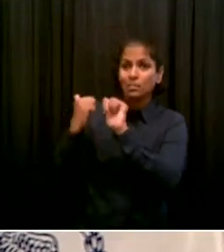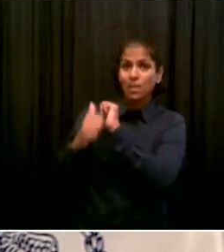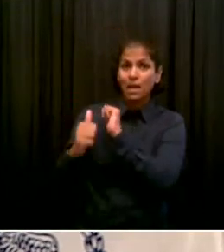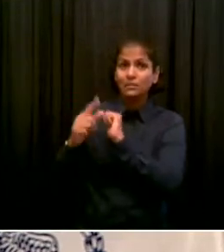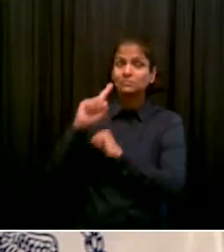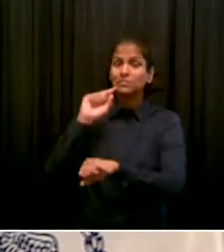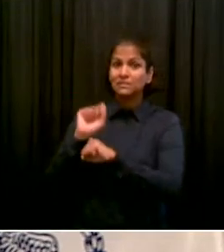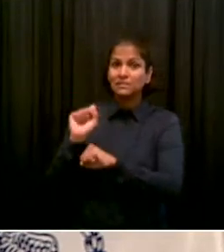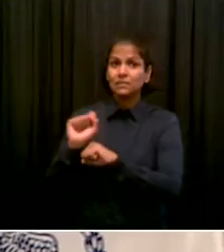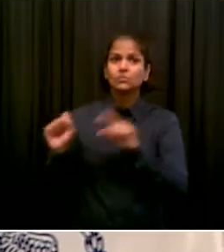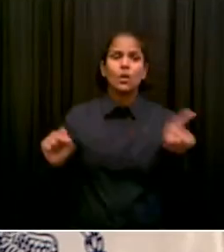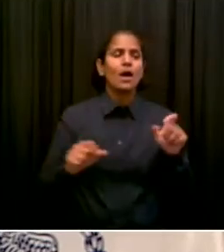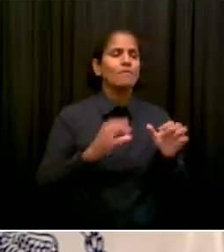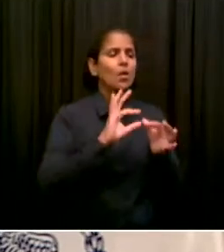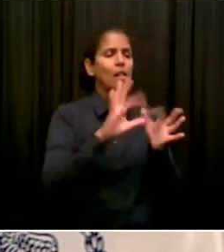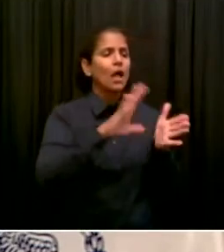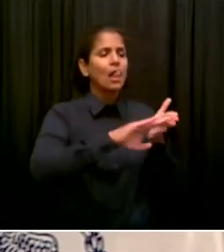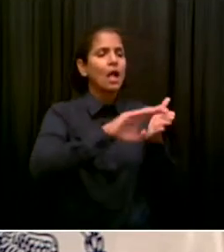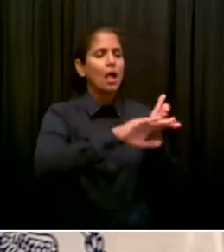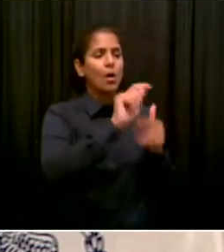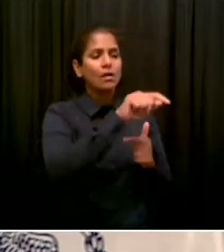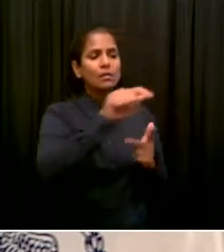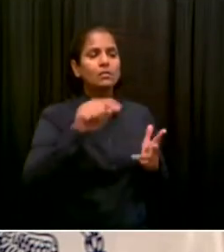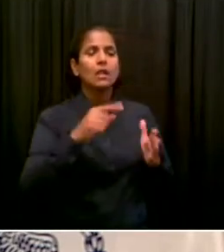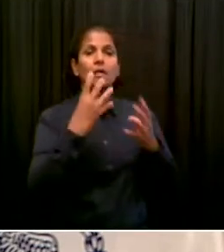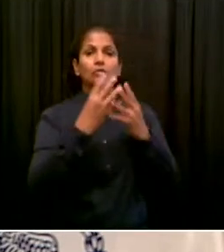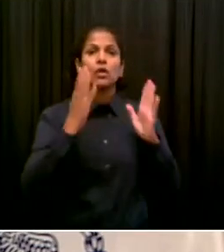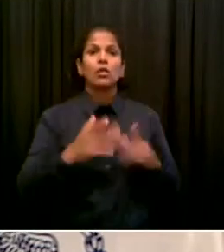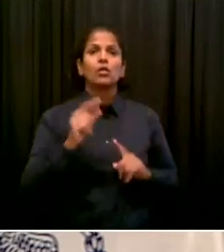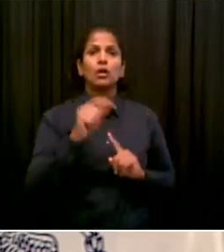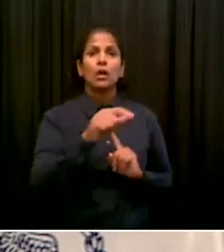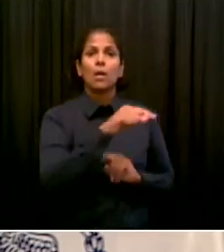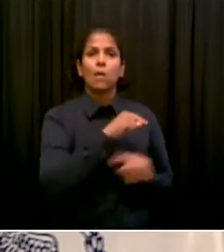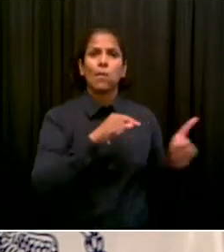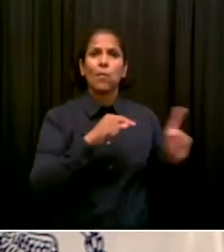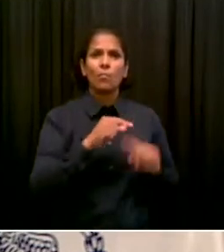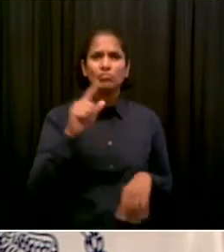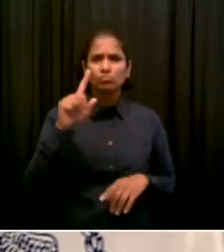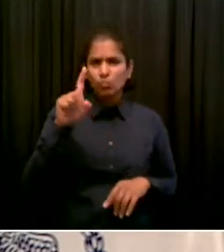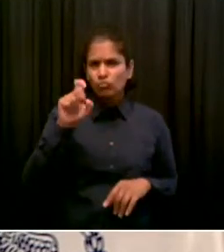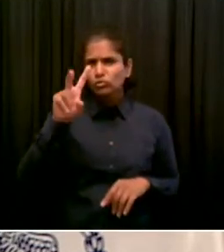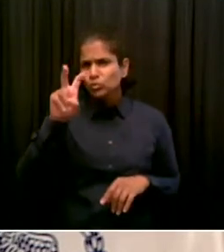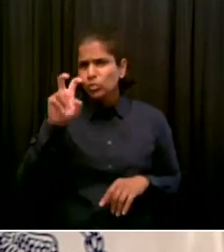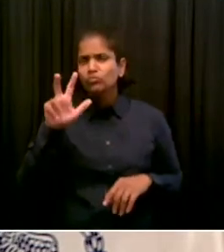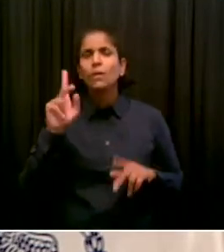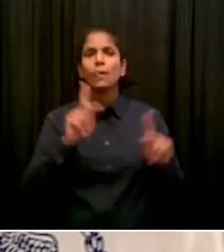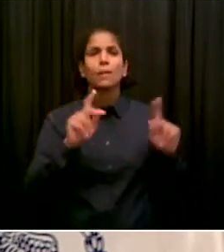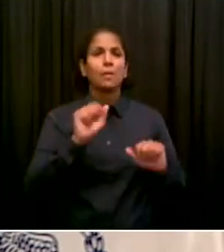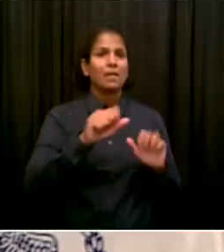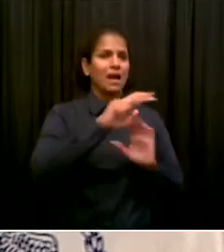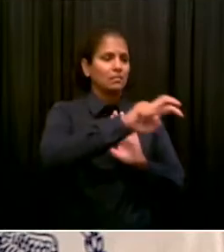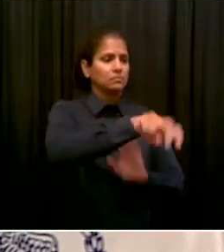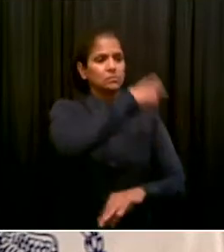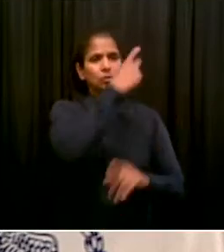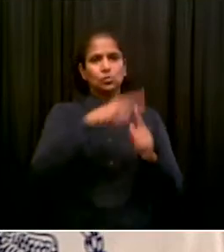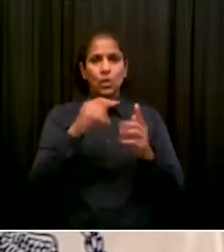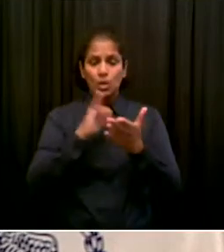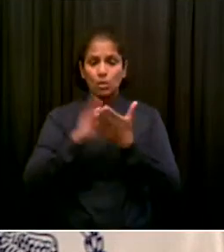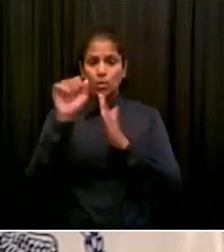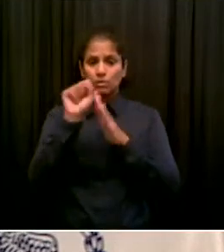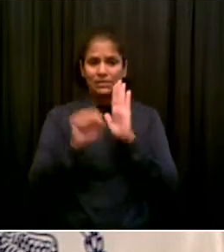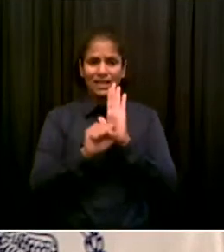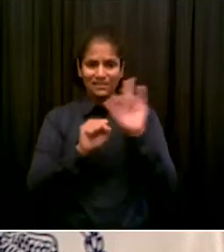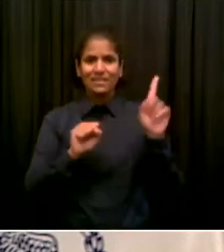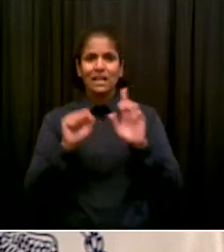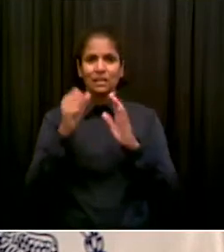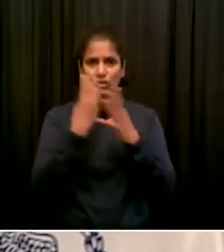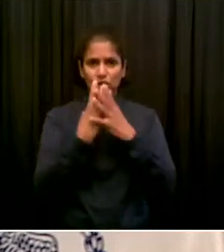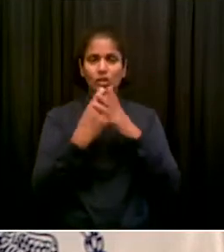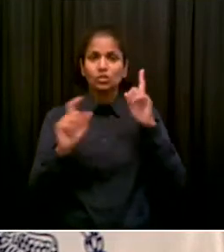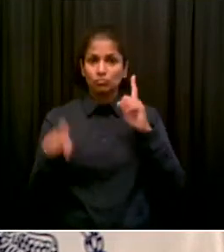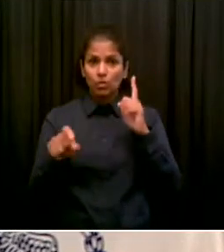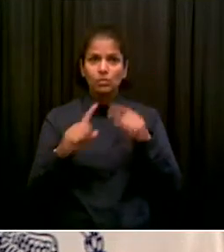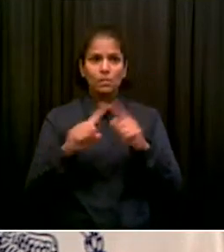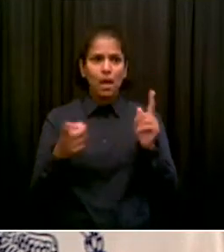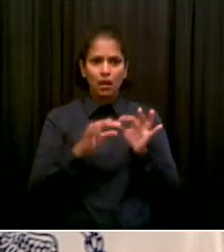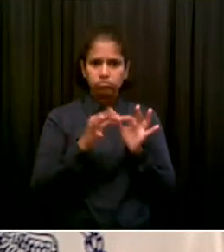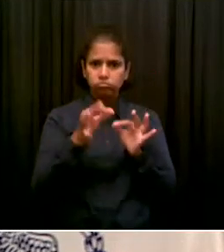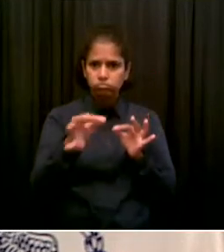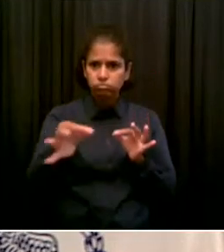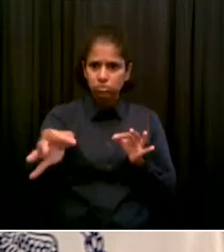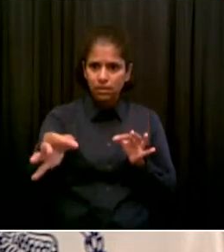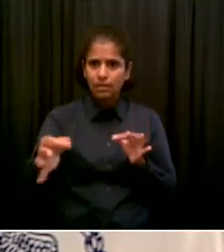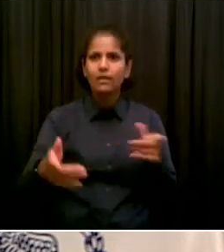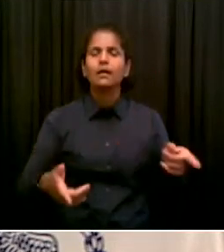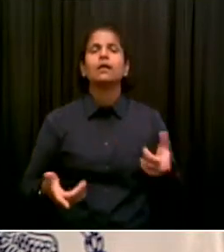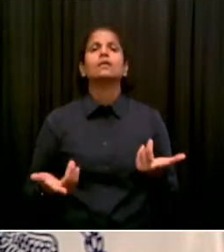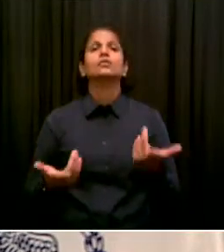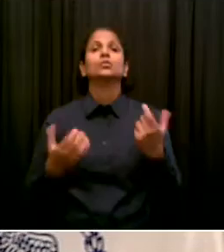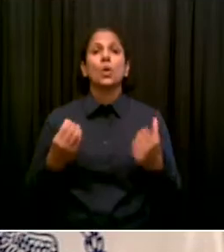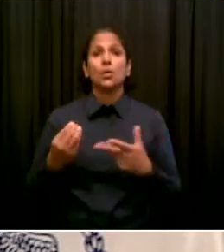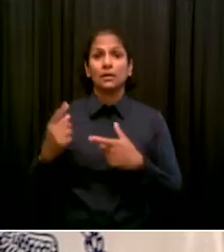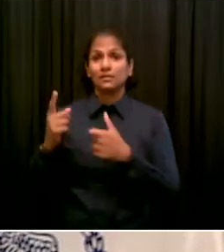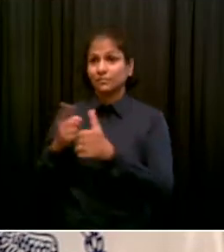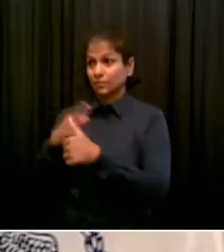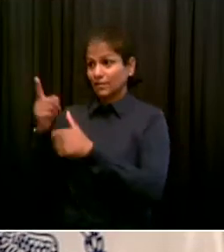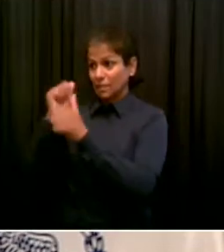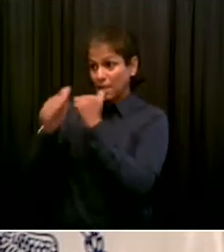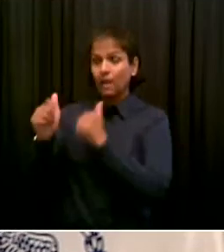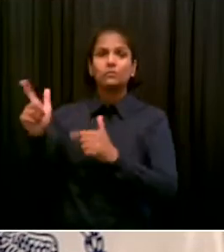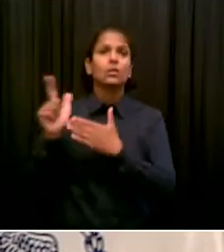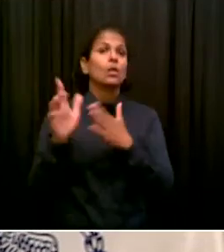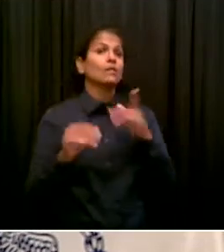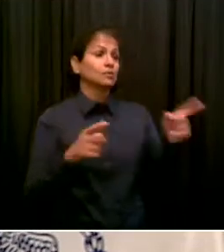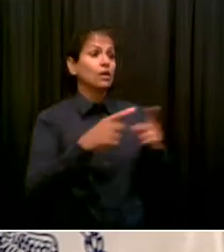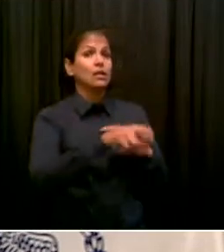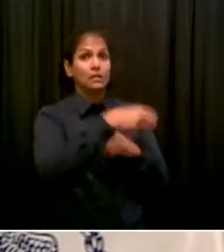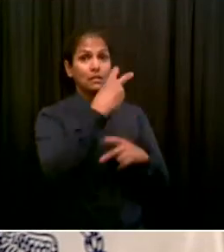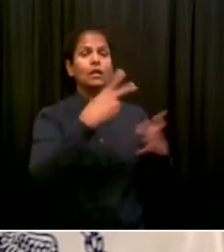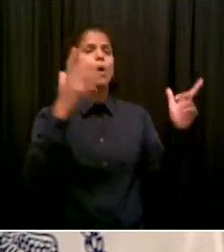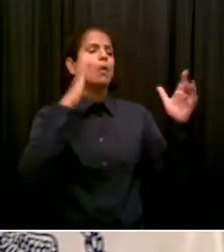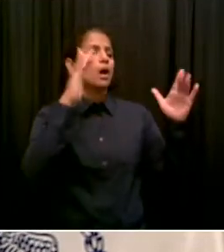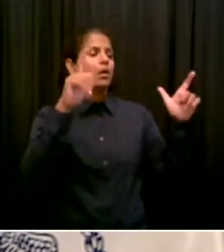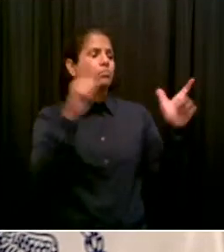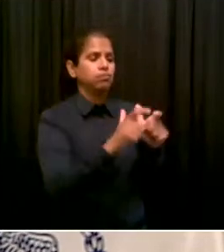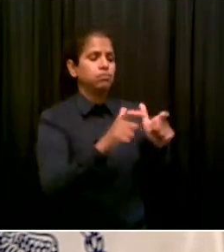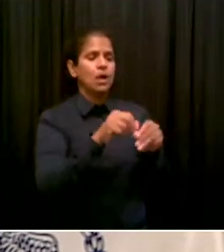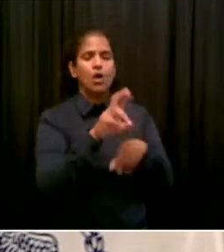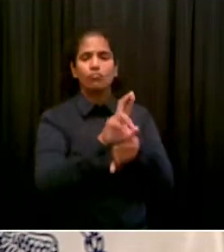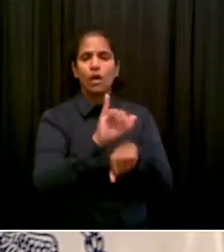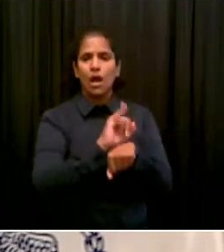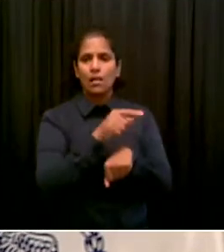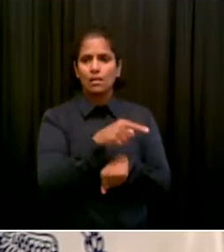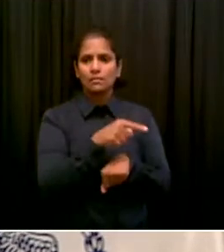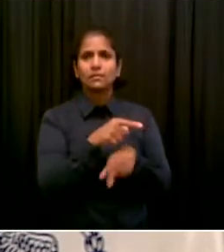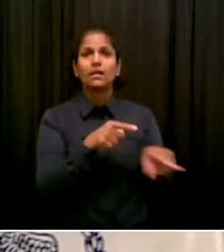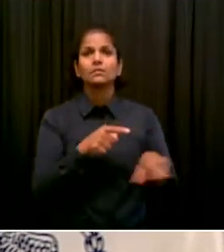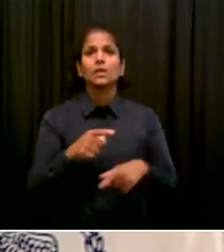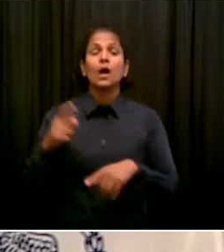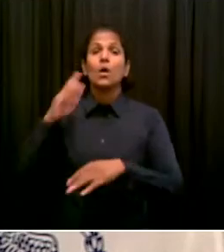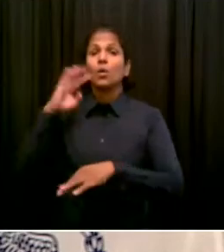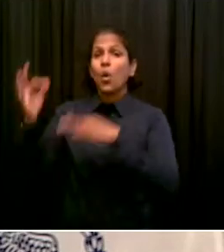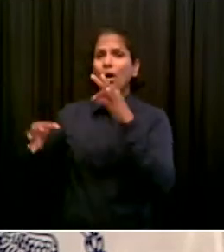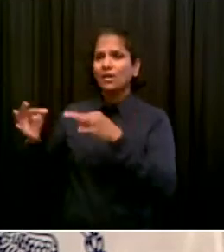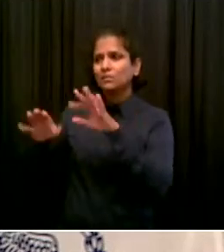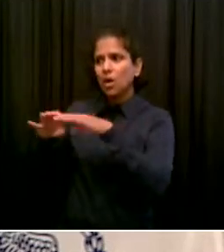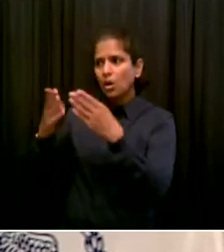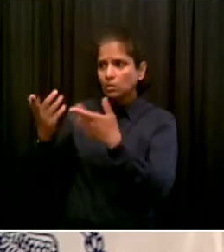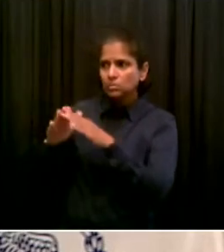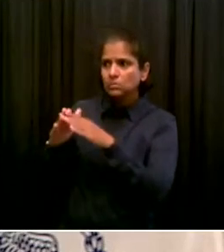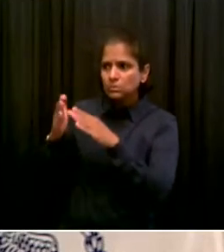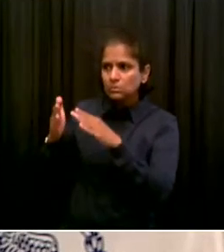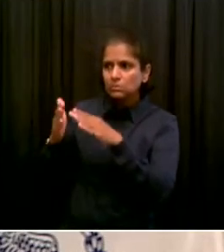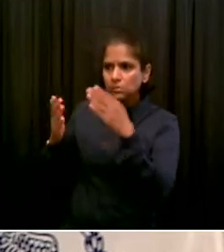TO BE BASED ON THIS NEW LAW